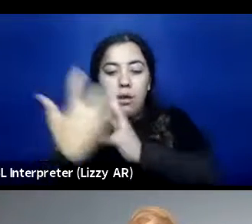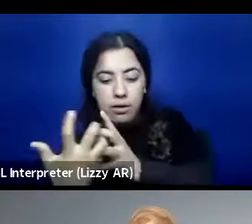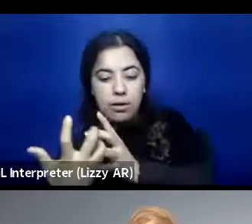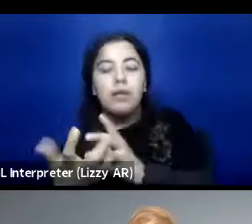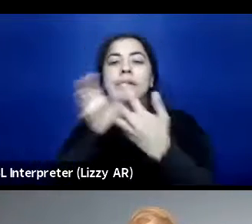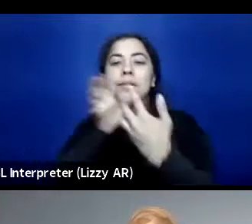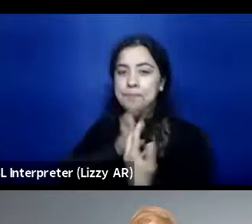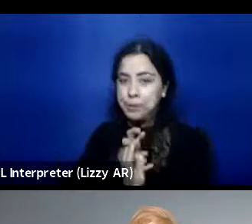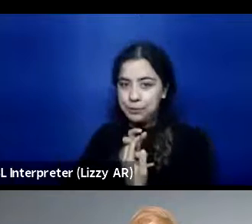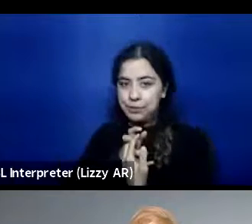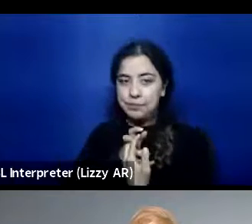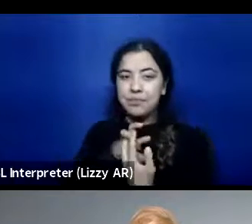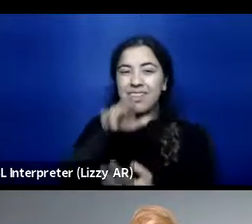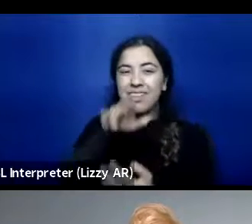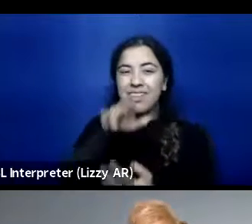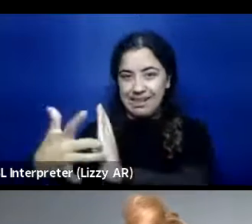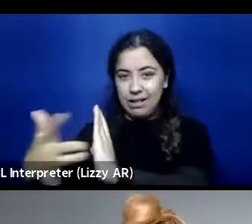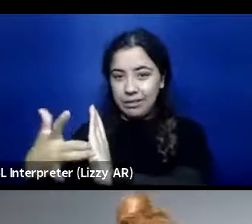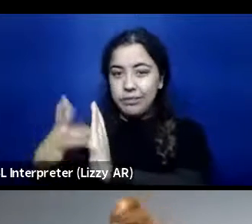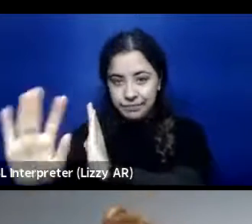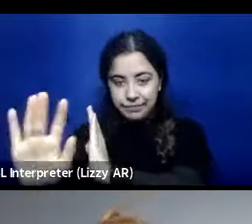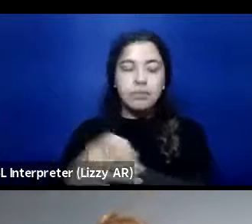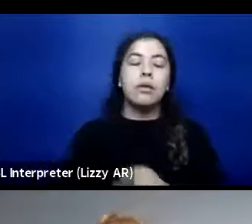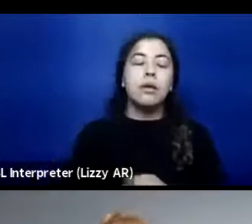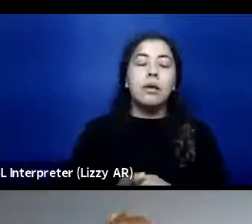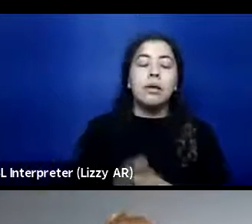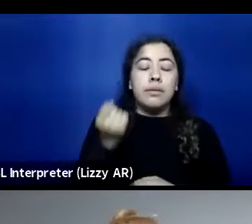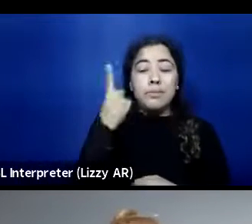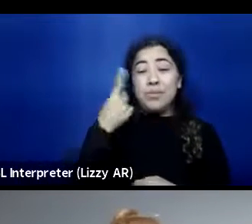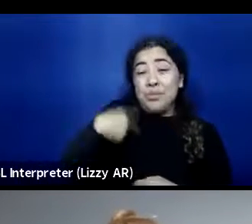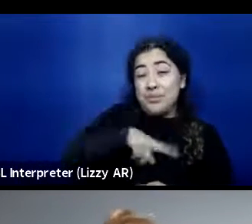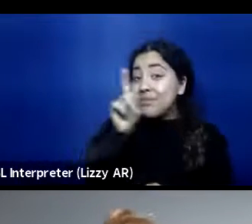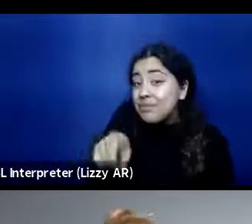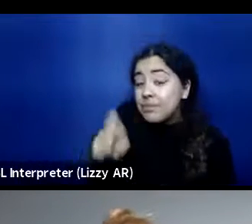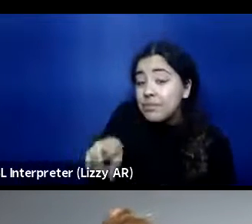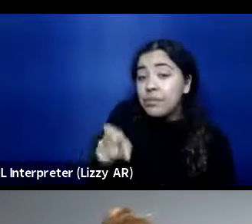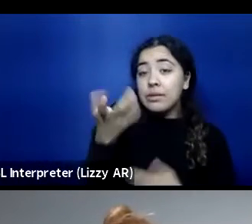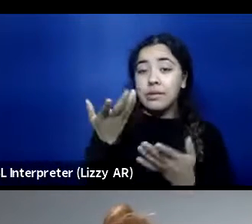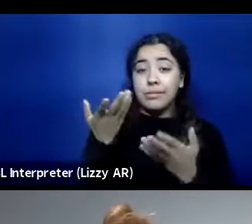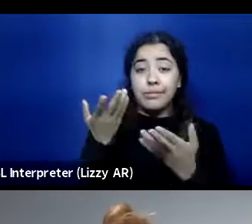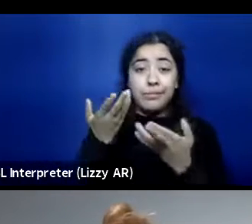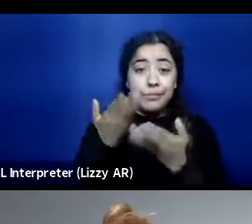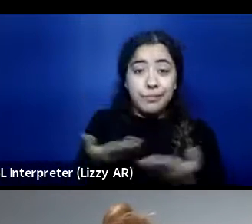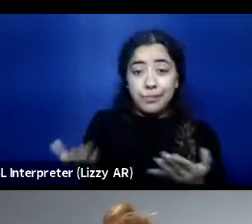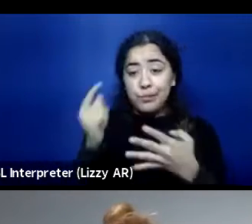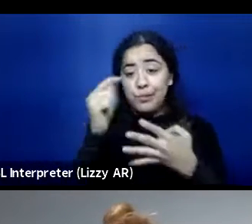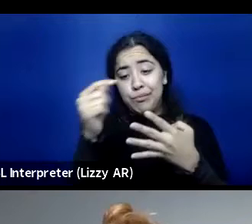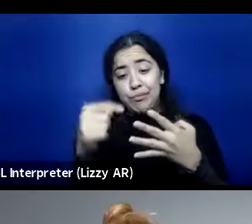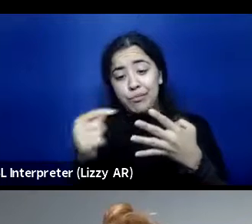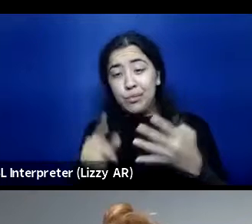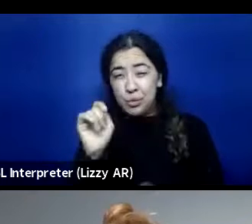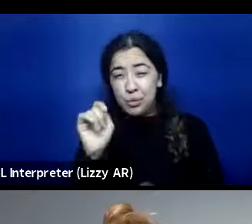We still need tools that will allow web creators, website creators and application creators